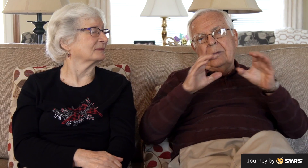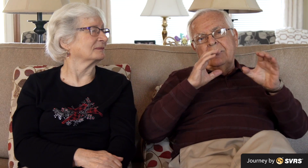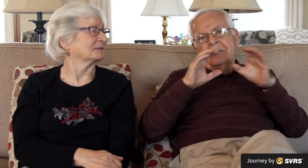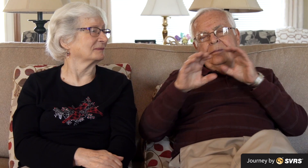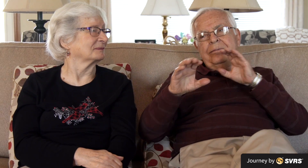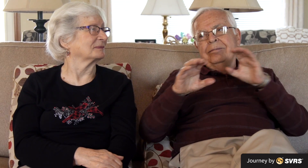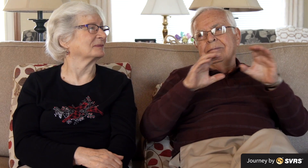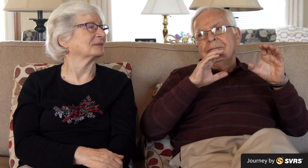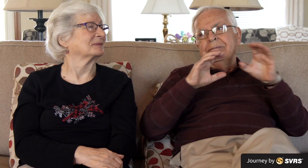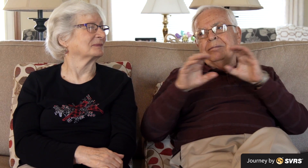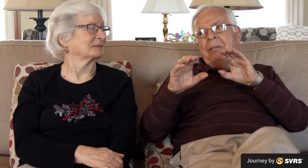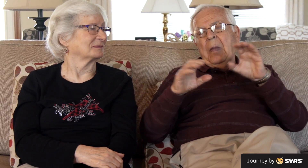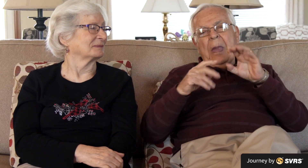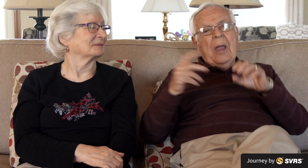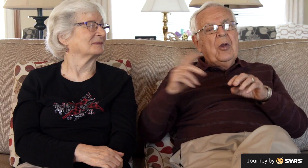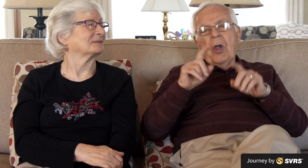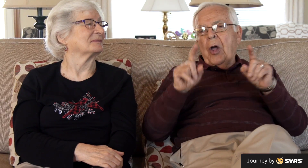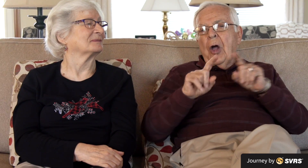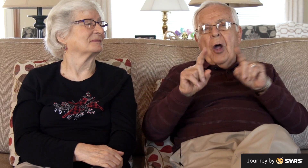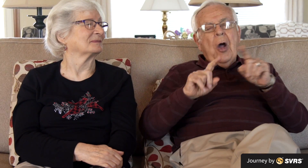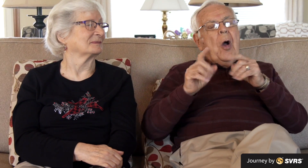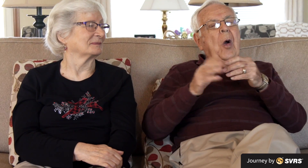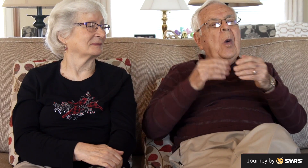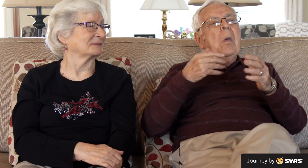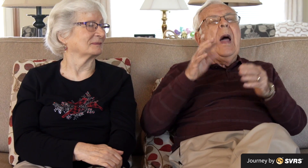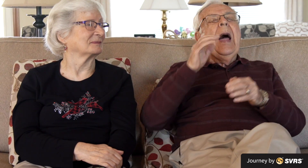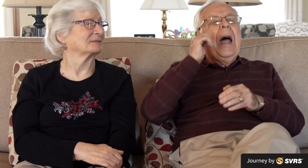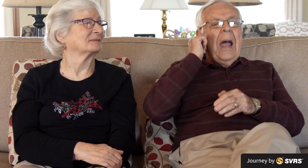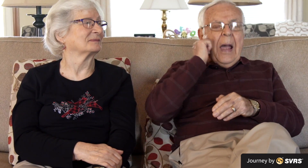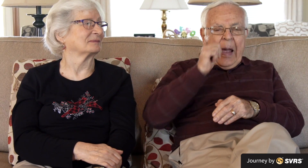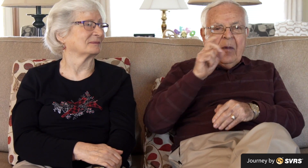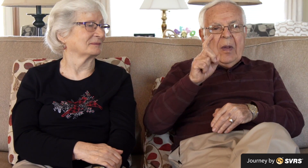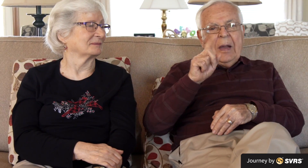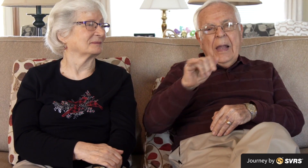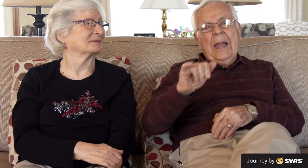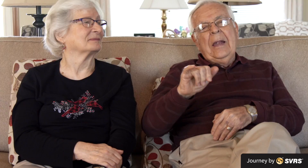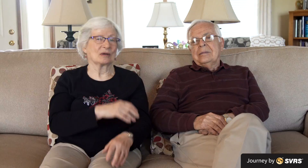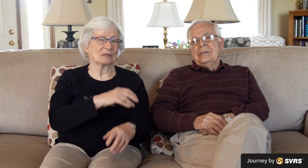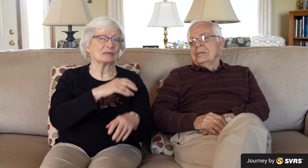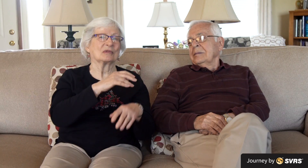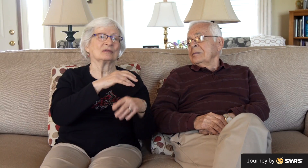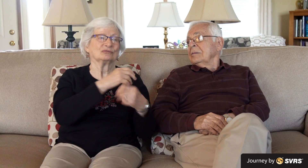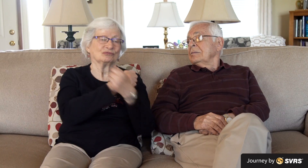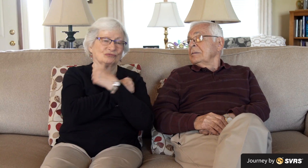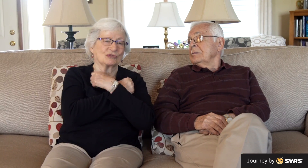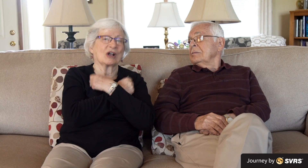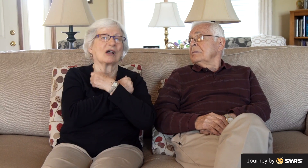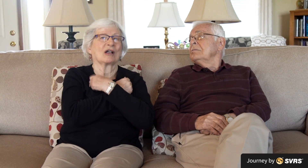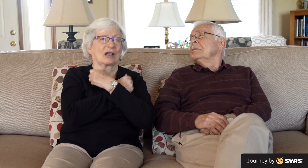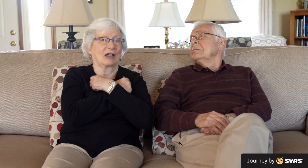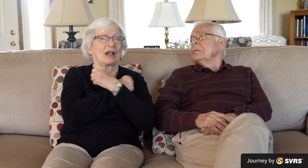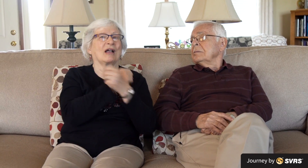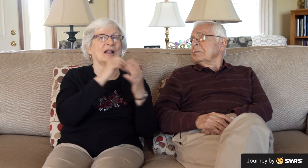We talk to each other everyday! We are affectionate a lot.